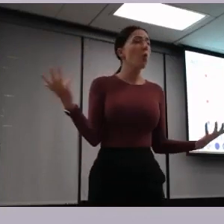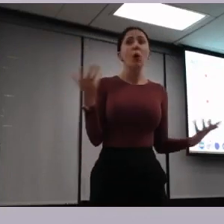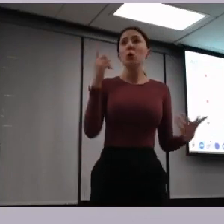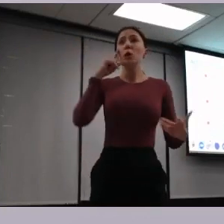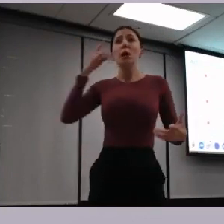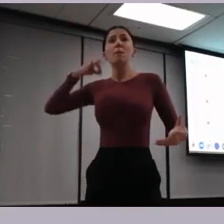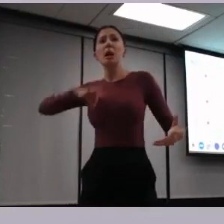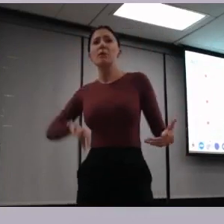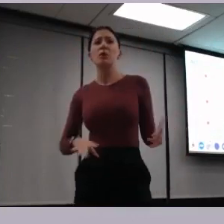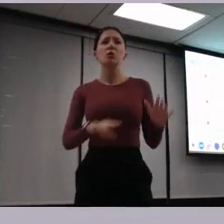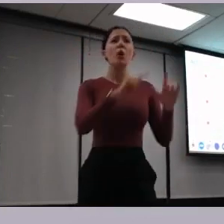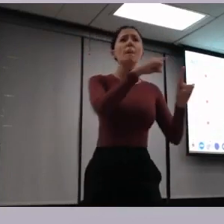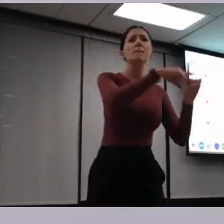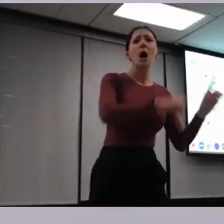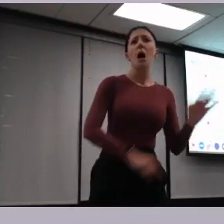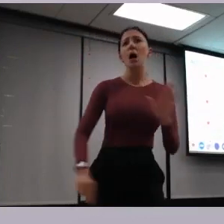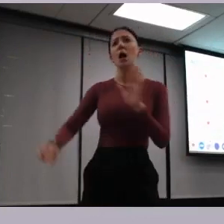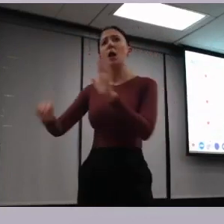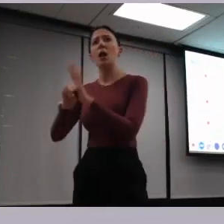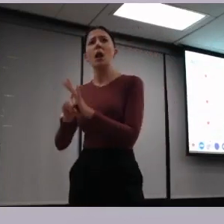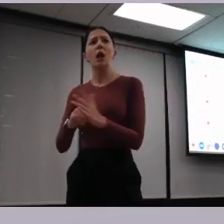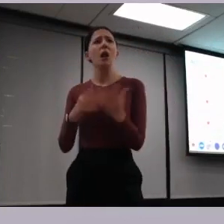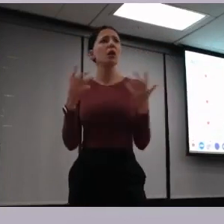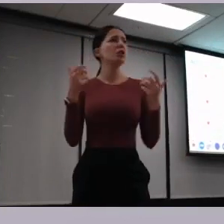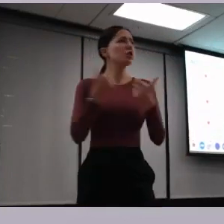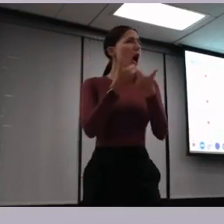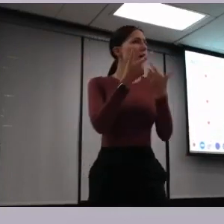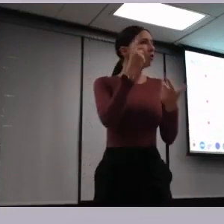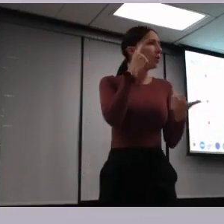What are some obstacles that you want to overcome with it?